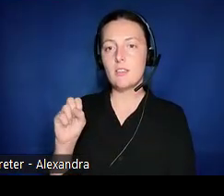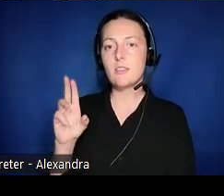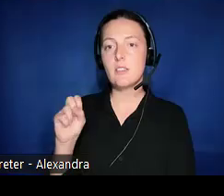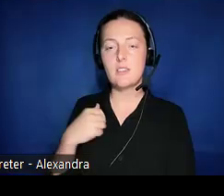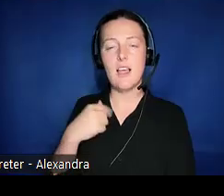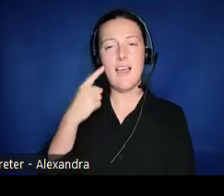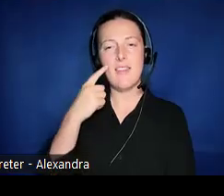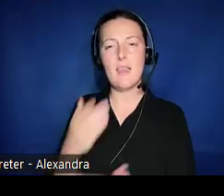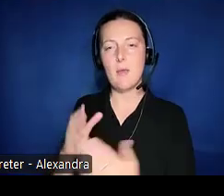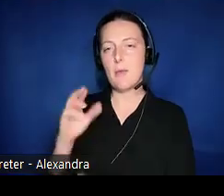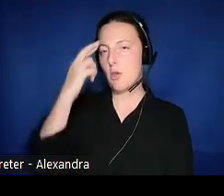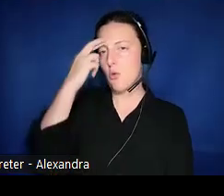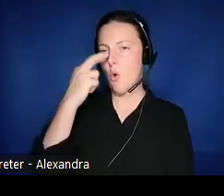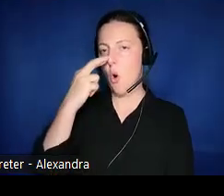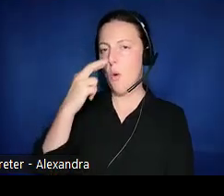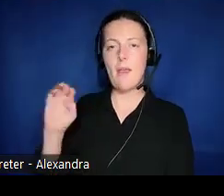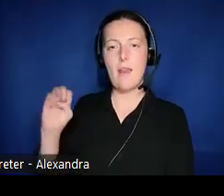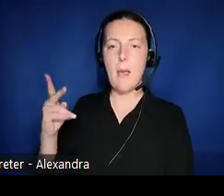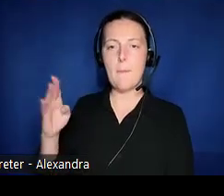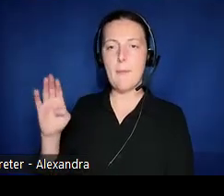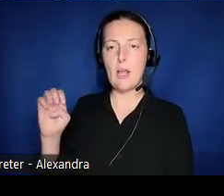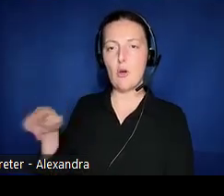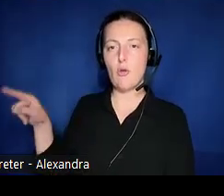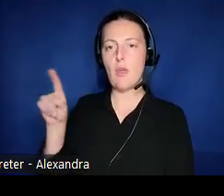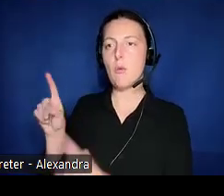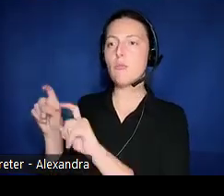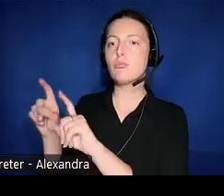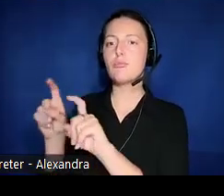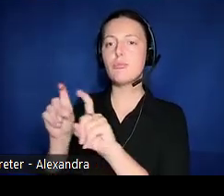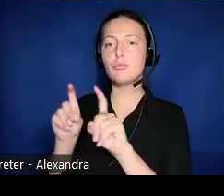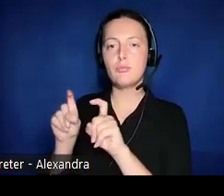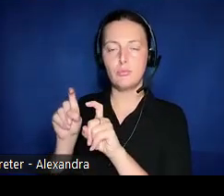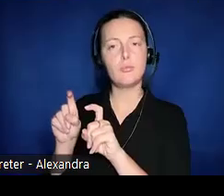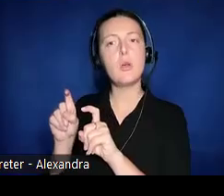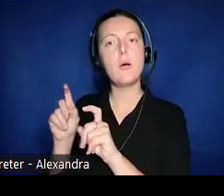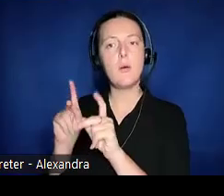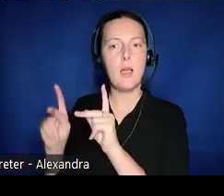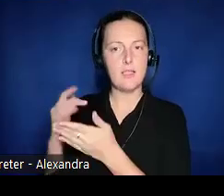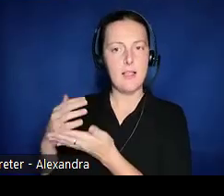census and I was just wondering if there was any it doesn't seem like it measurement of central